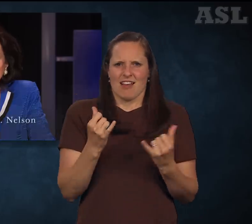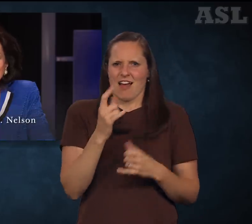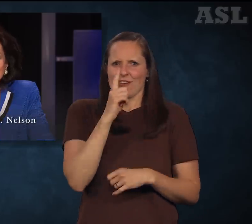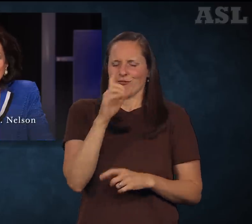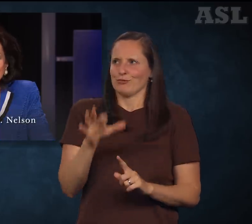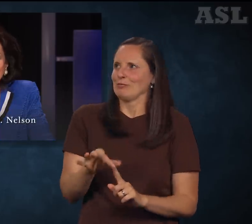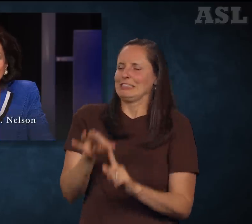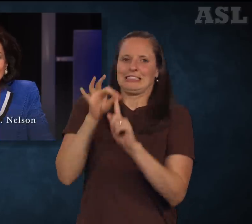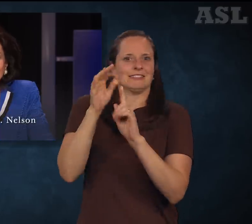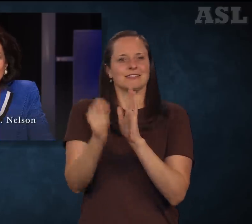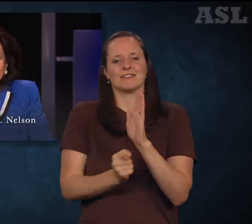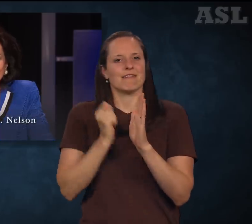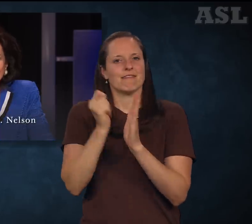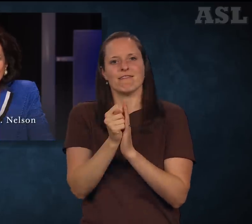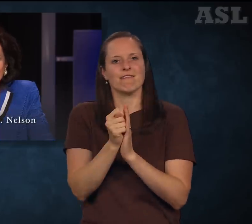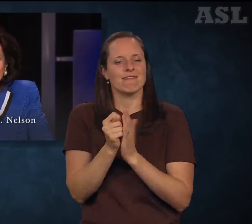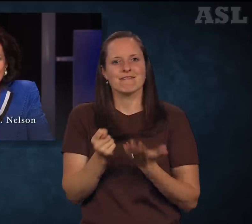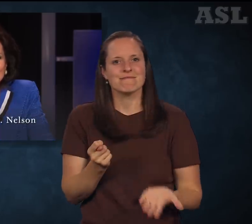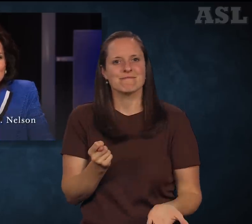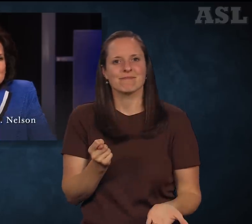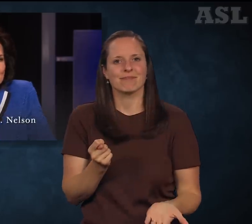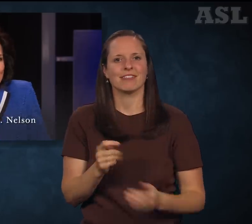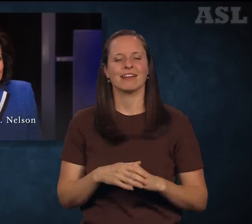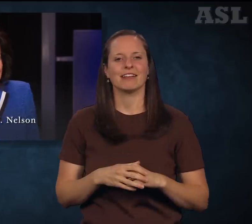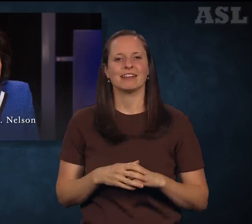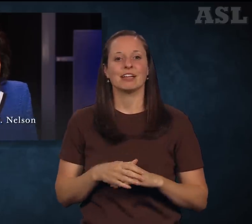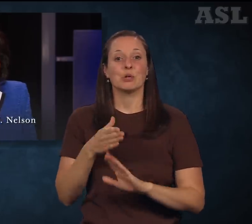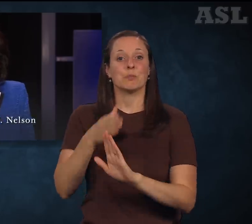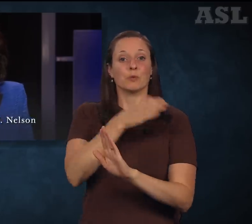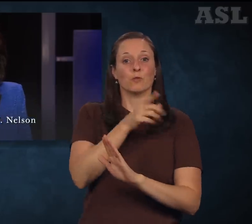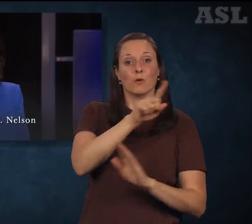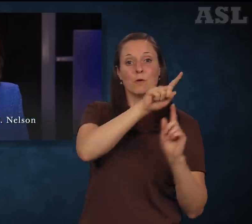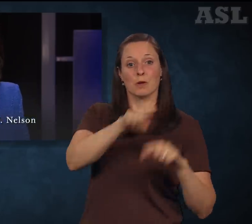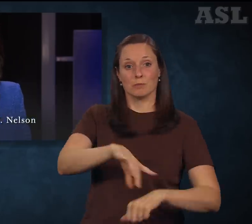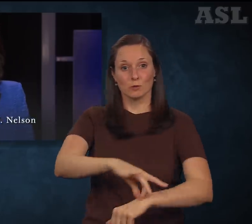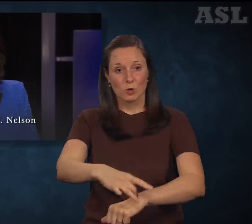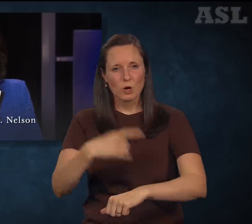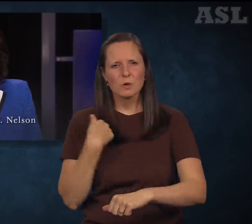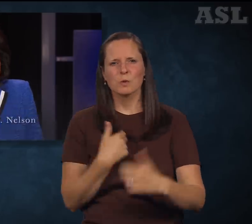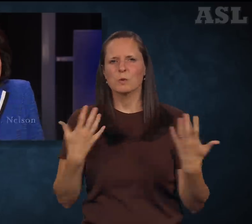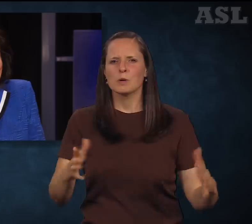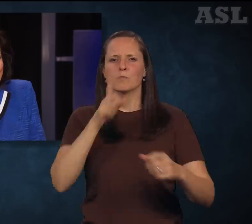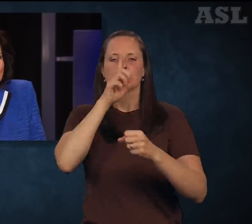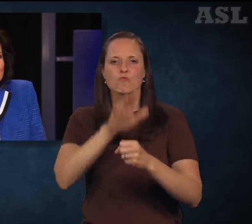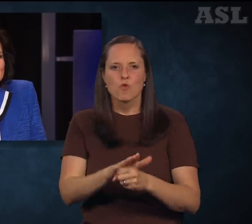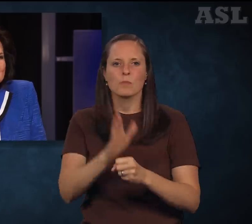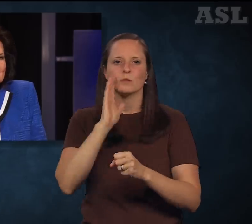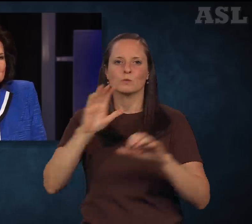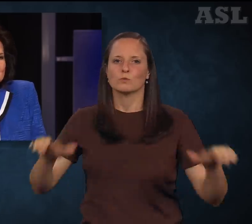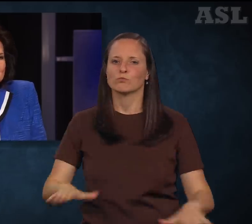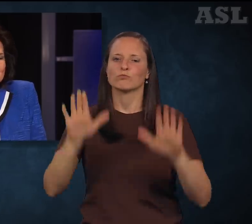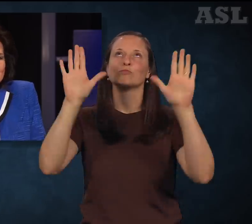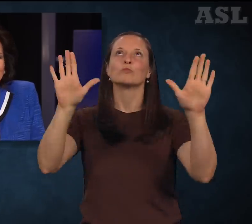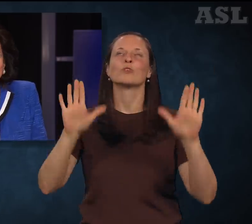LIKE THIS IN THE HISTORY OF THIS WORLD. NEVER!